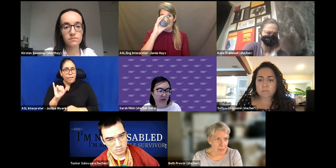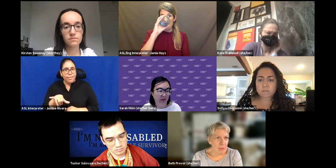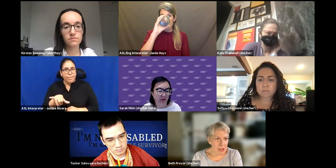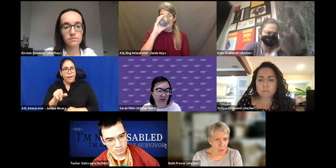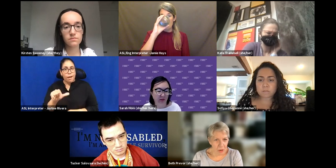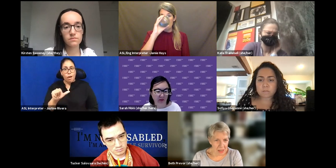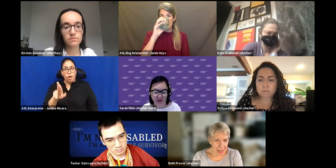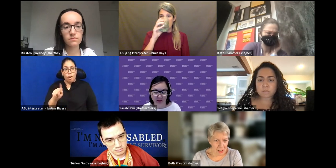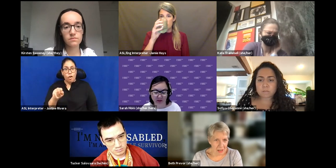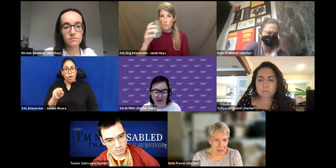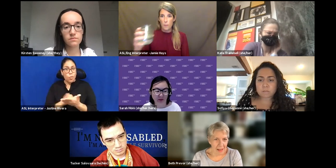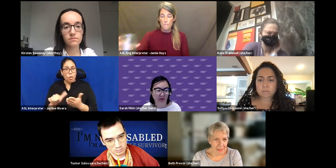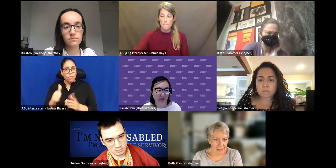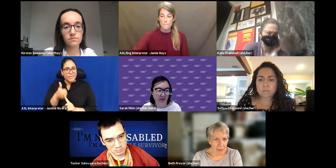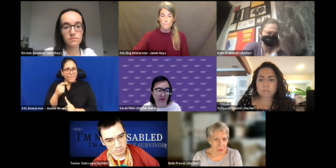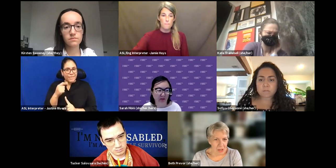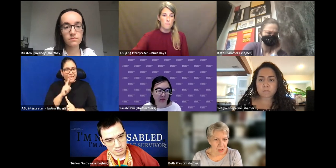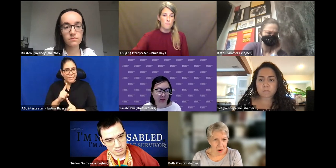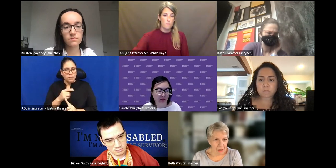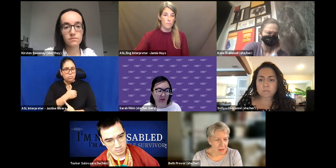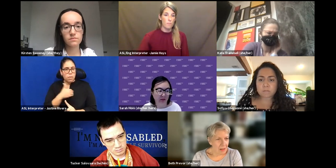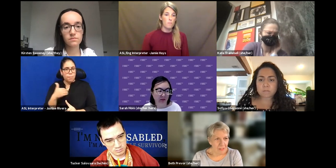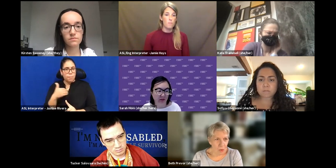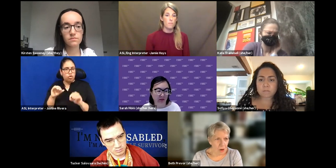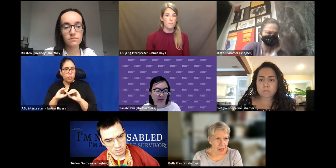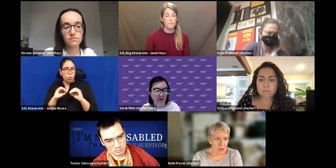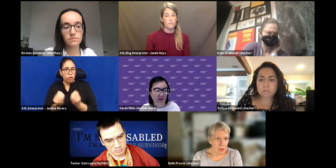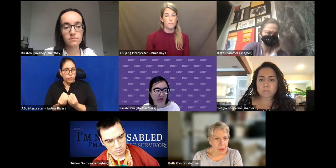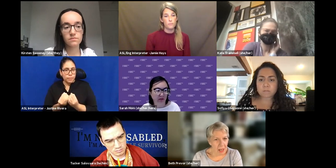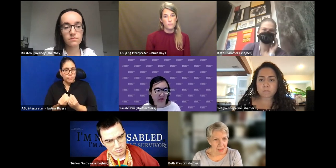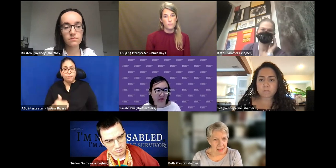membership organization and their members are 400 plus